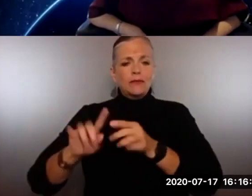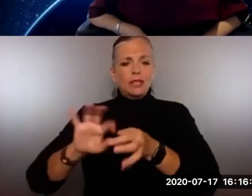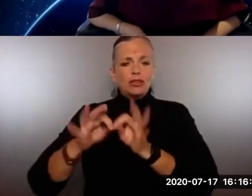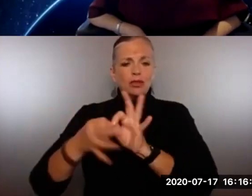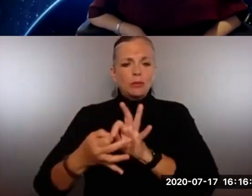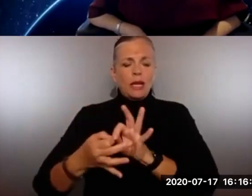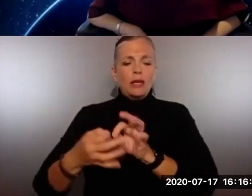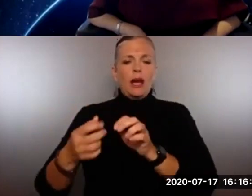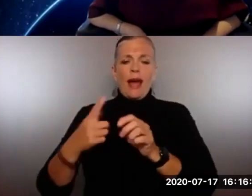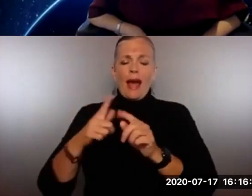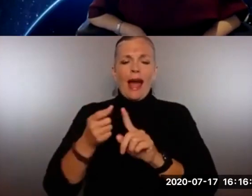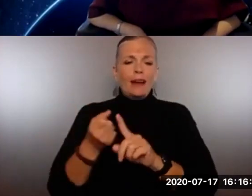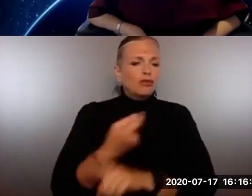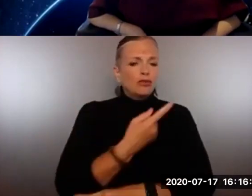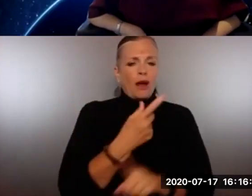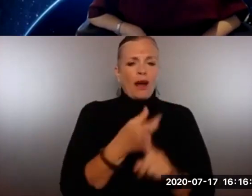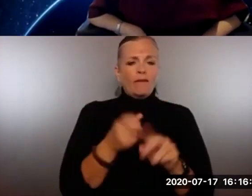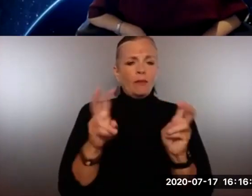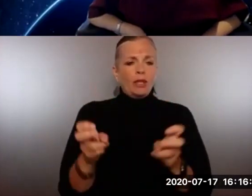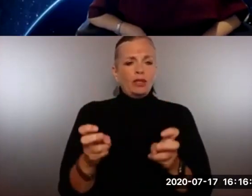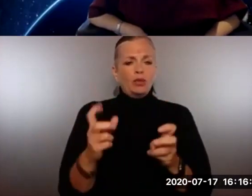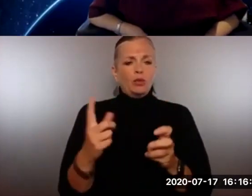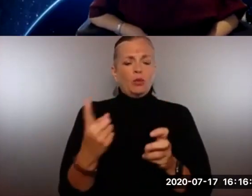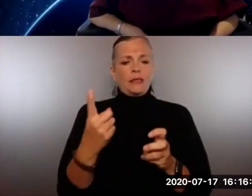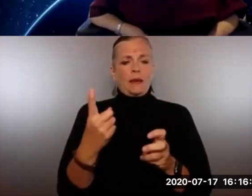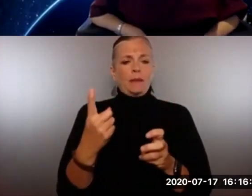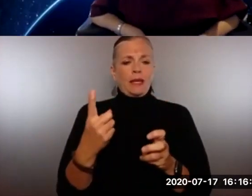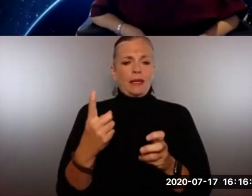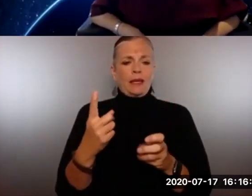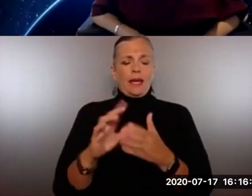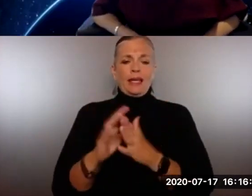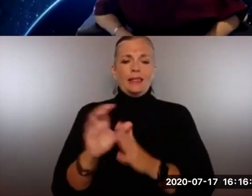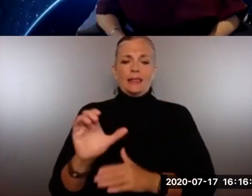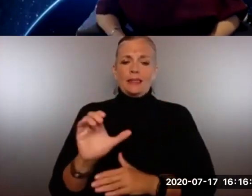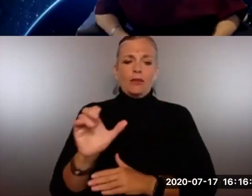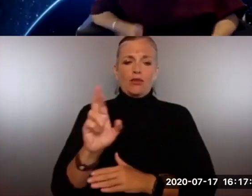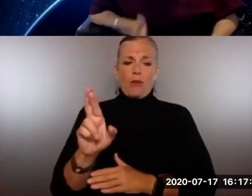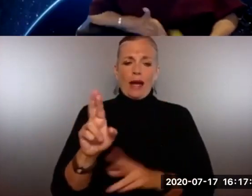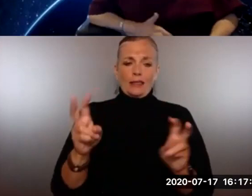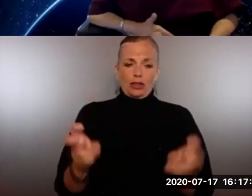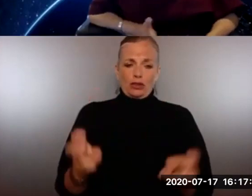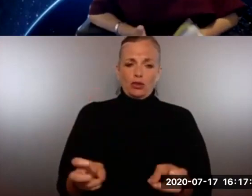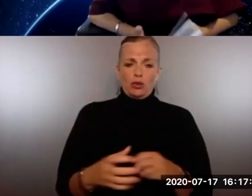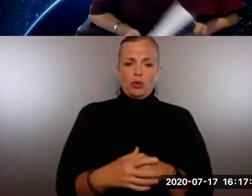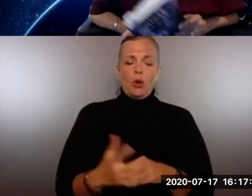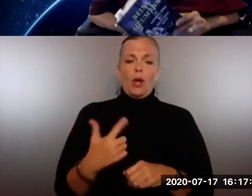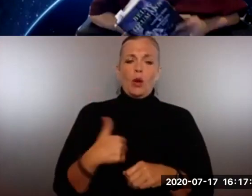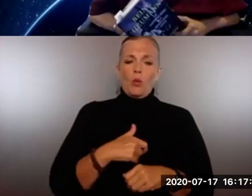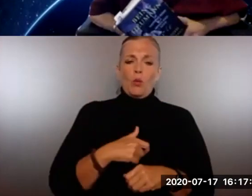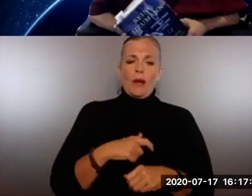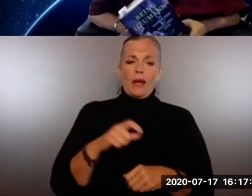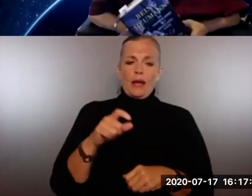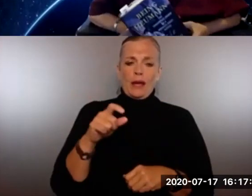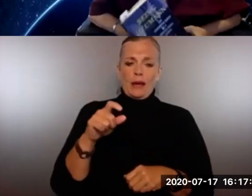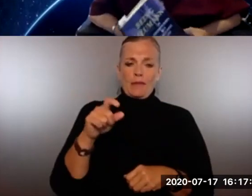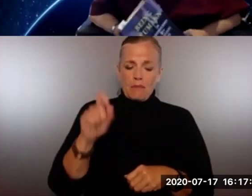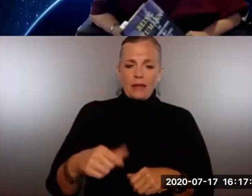End of quote. I think one of the issues is that many of us are not given the benefit of doubt to begin with.